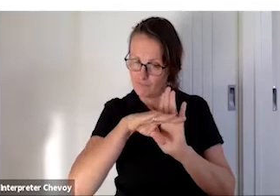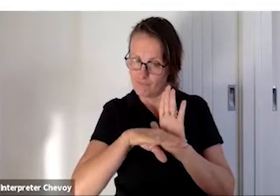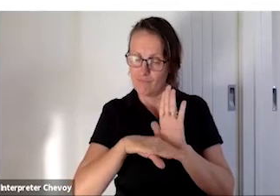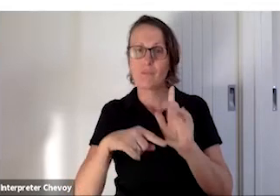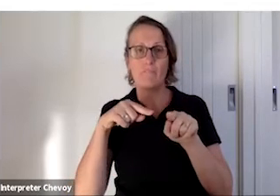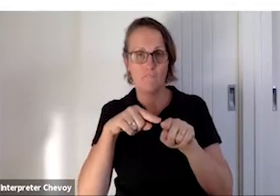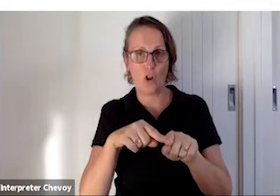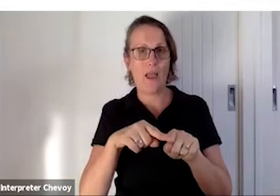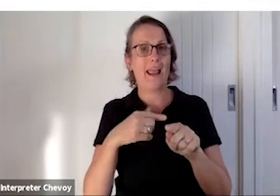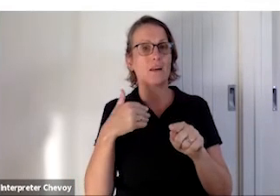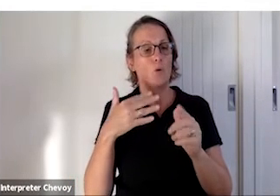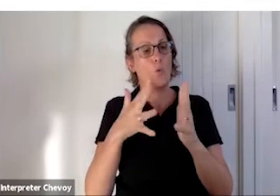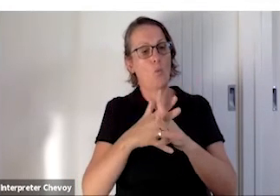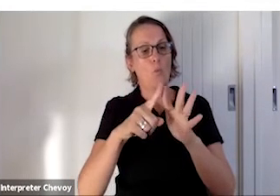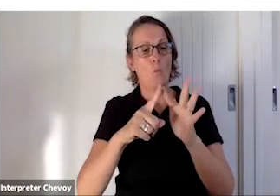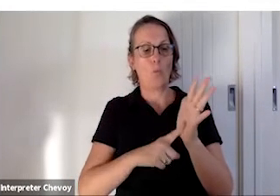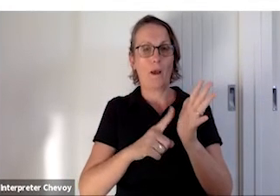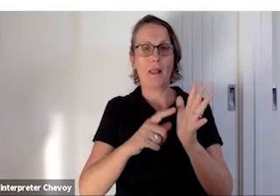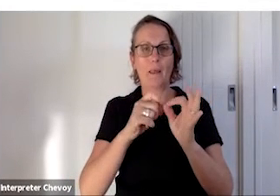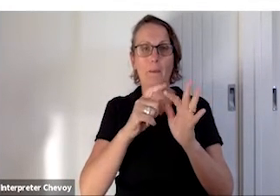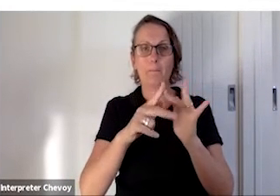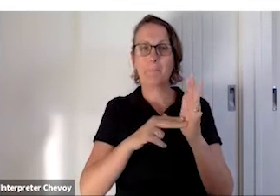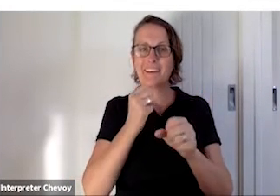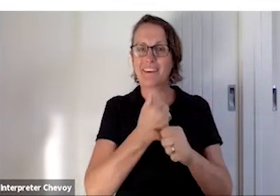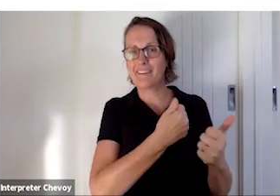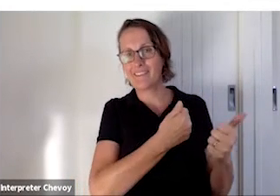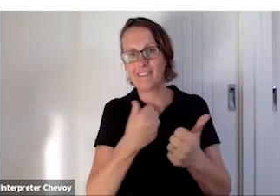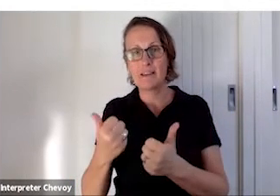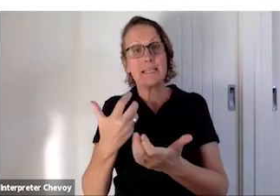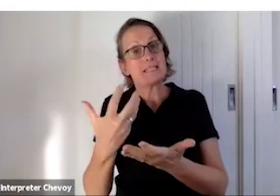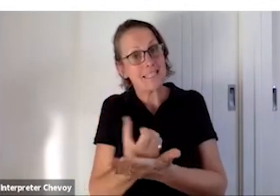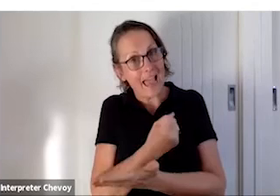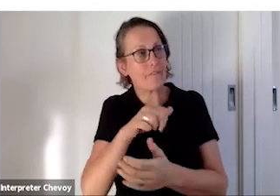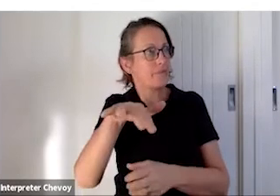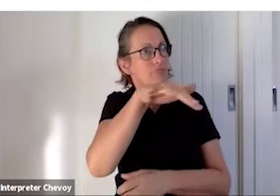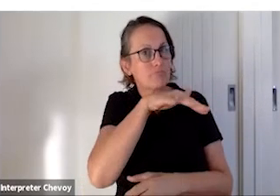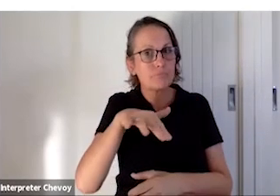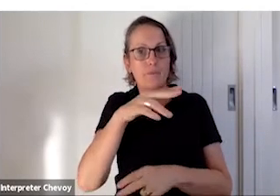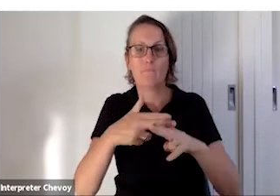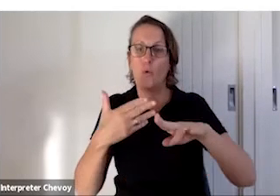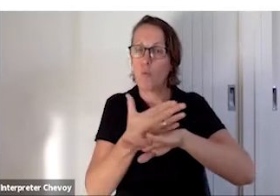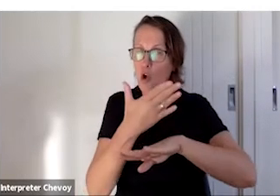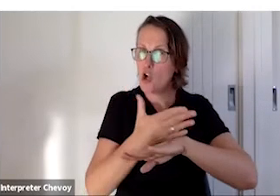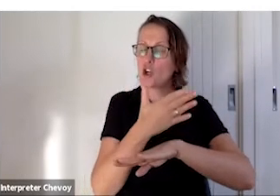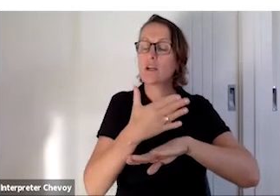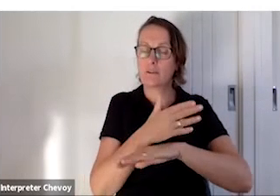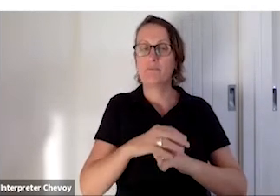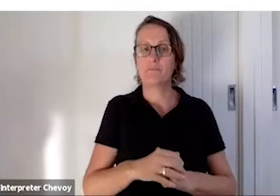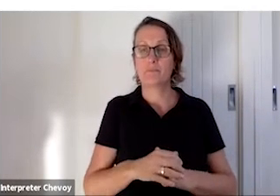wellbeing in the workplace. Safe workplaces. So just touching on what Guy said, if you're going